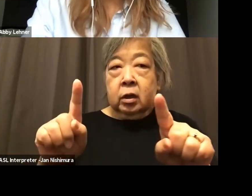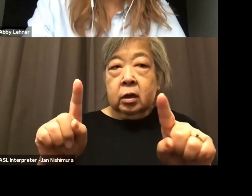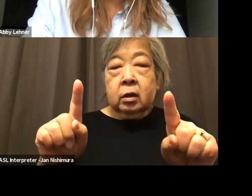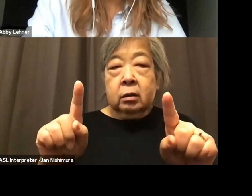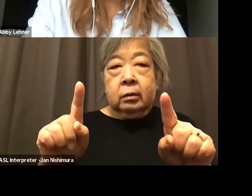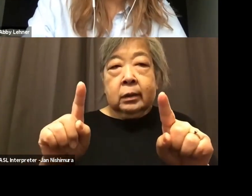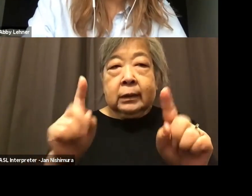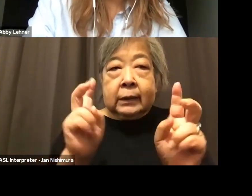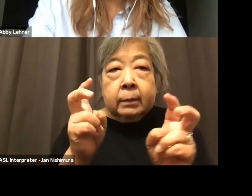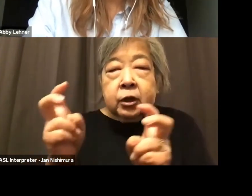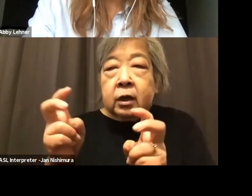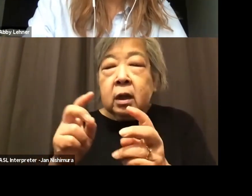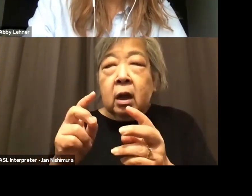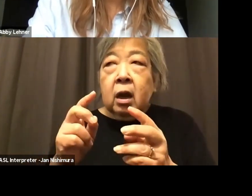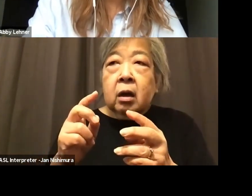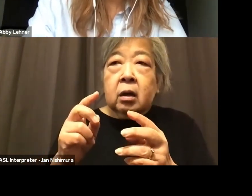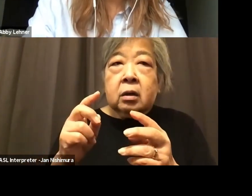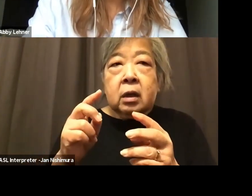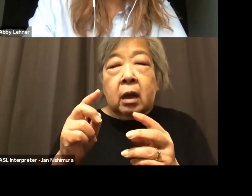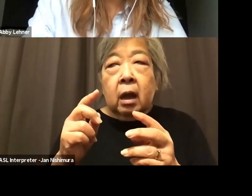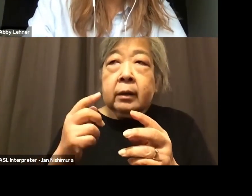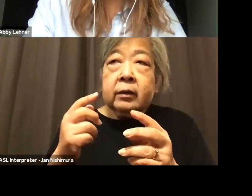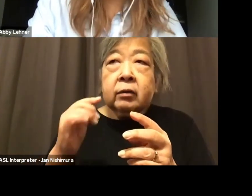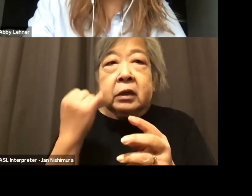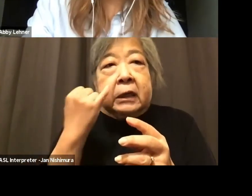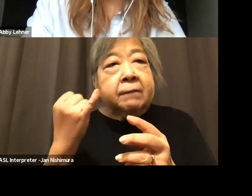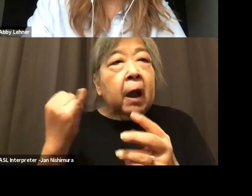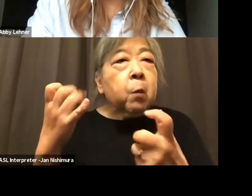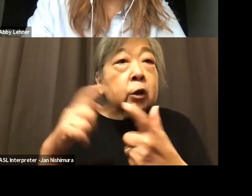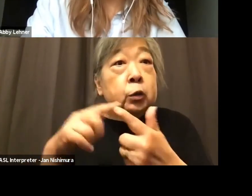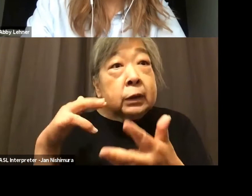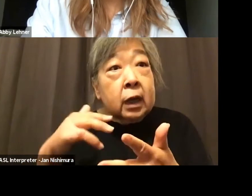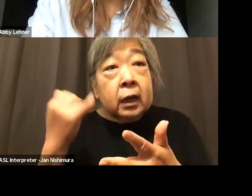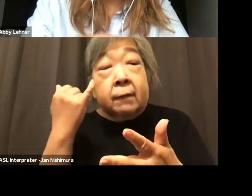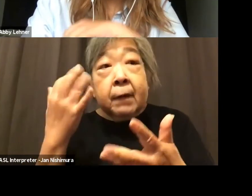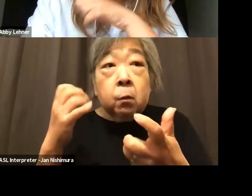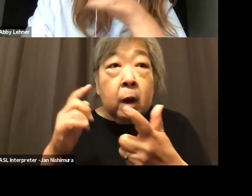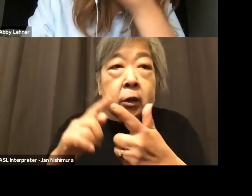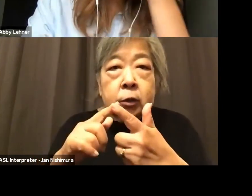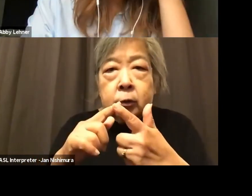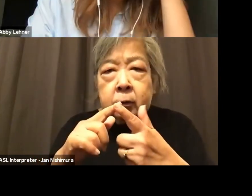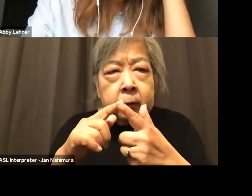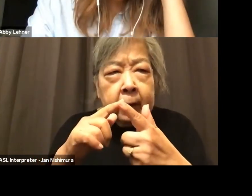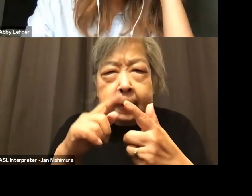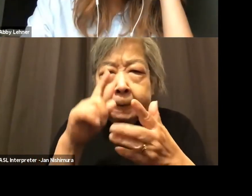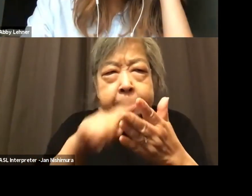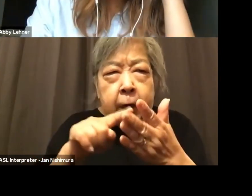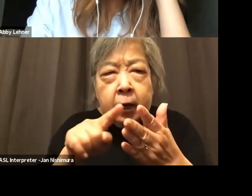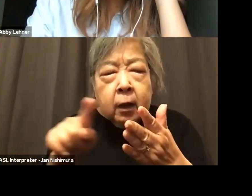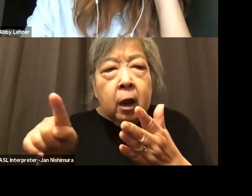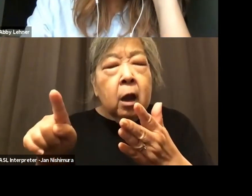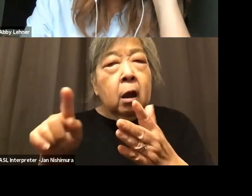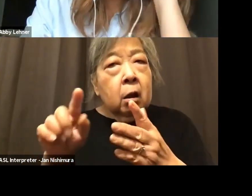to study or focus on more and you can play around with different careers here as well.